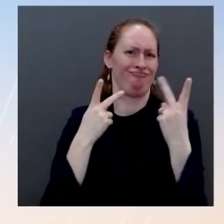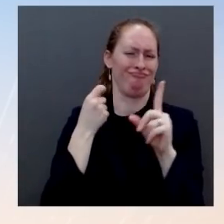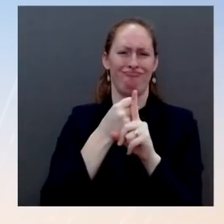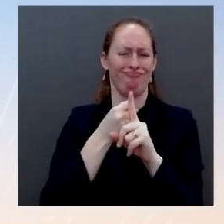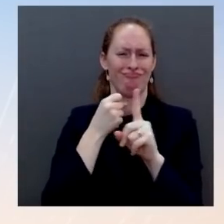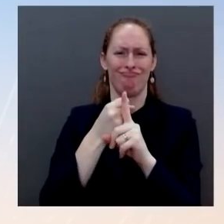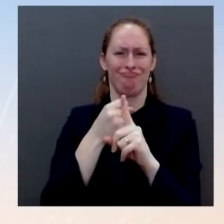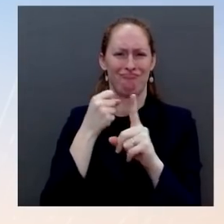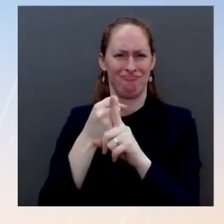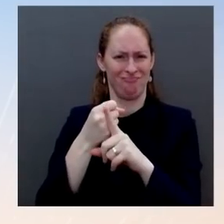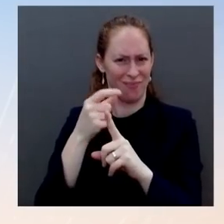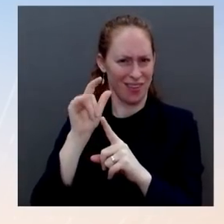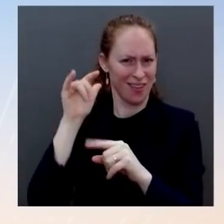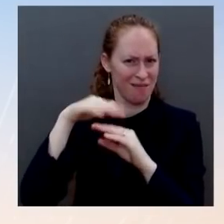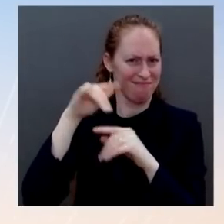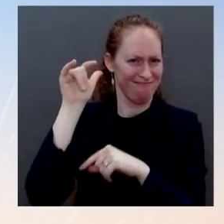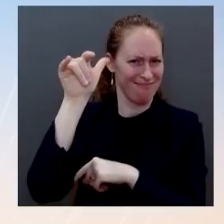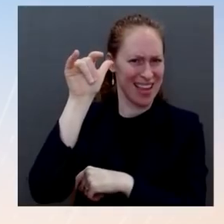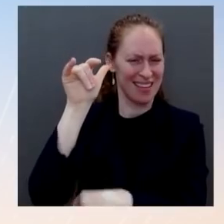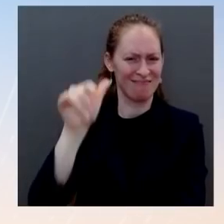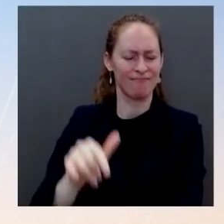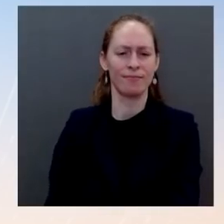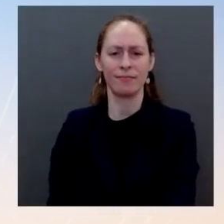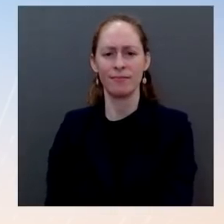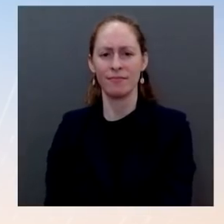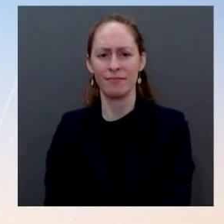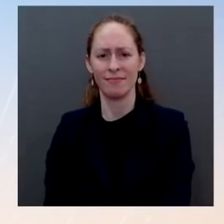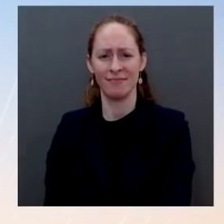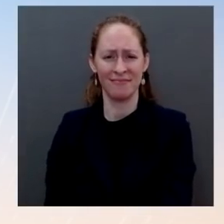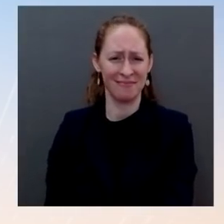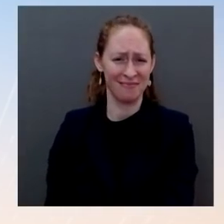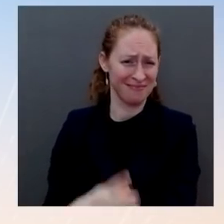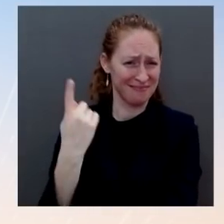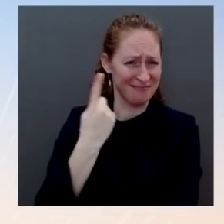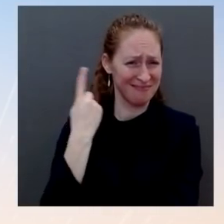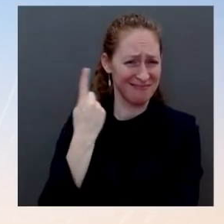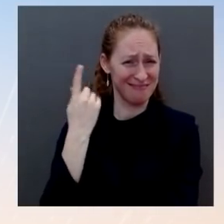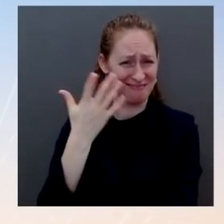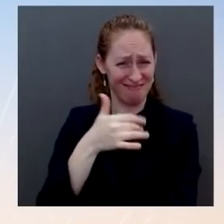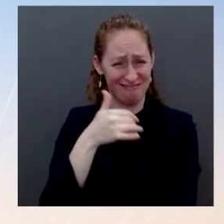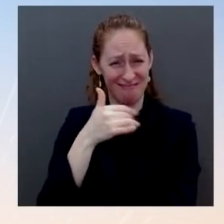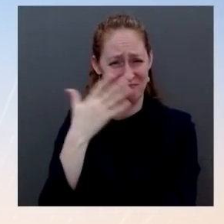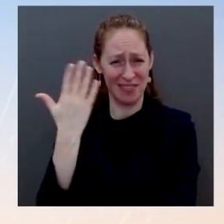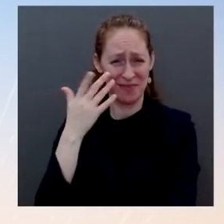of these types of incidents? Ms. Psaki: Of people getting upset on air -- on flights? The Press: Yes.